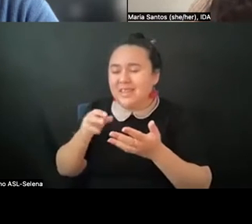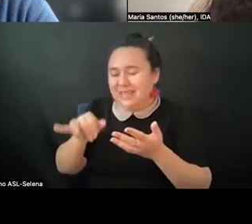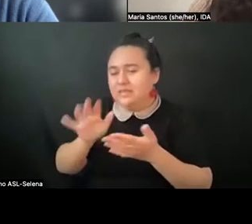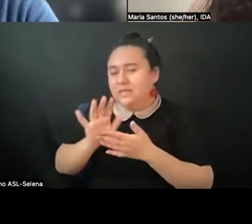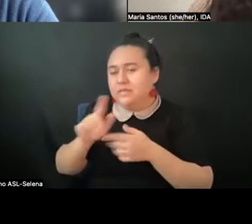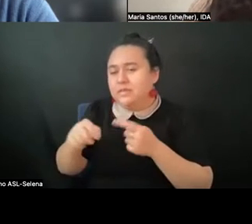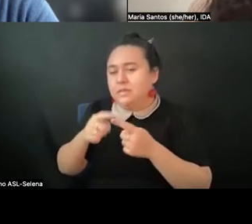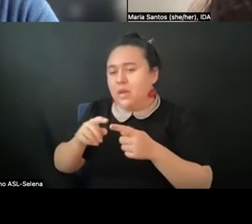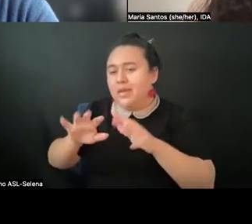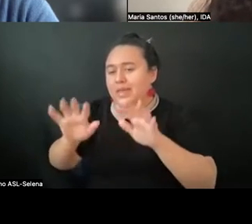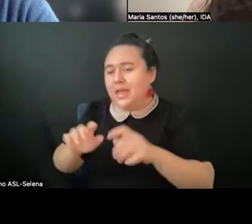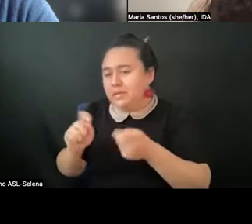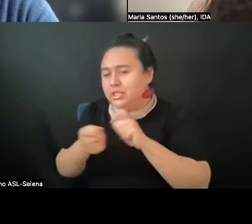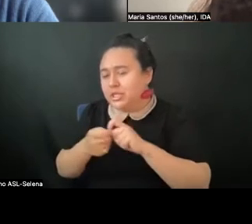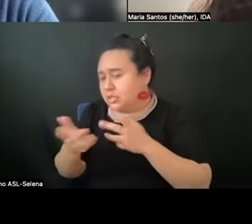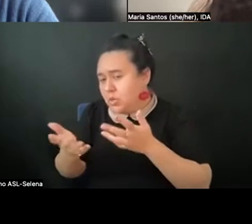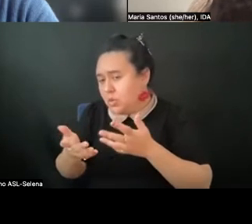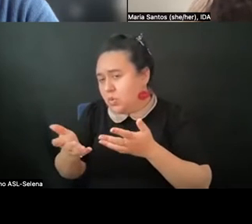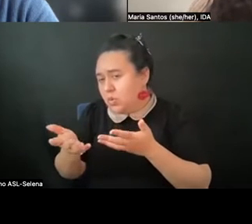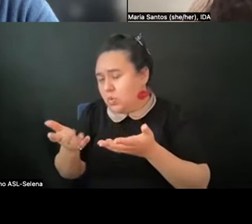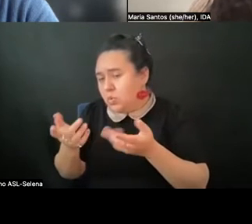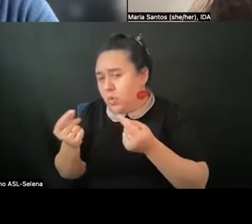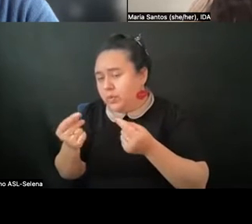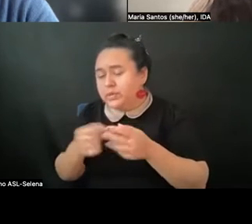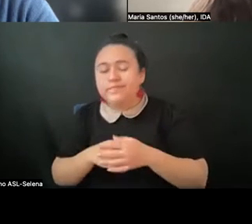Yeah. That sounds like impact.